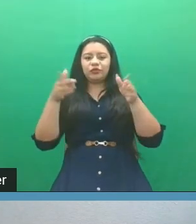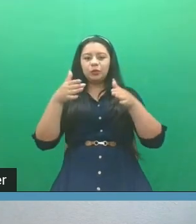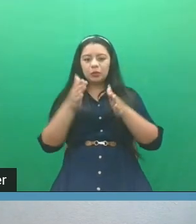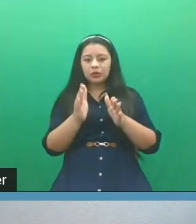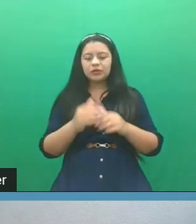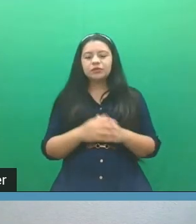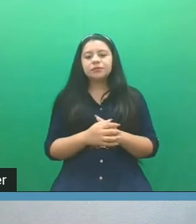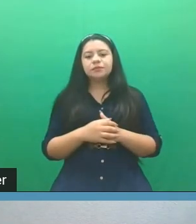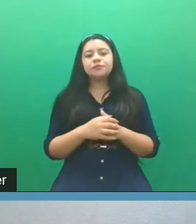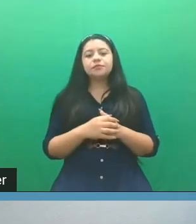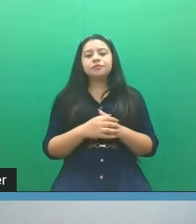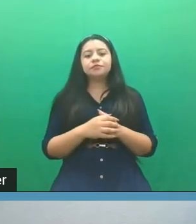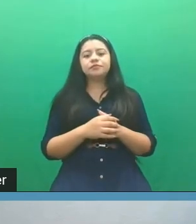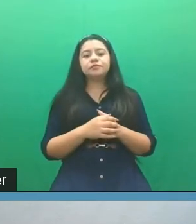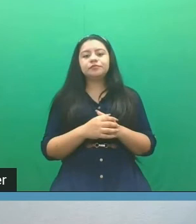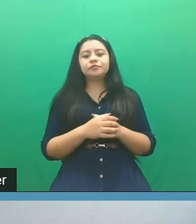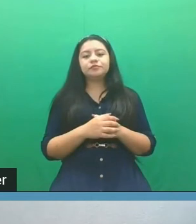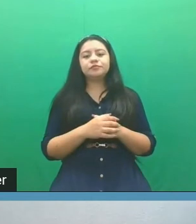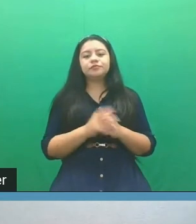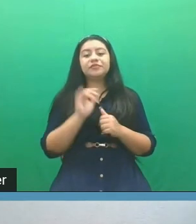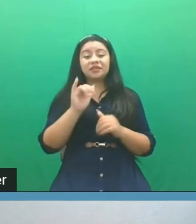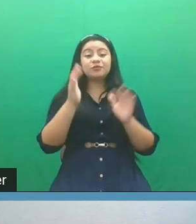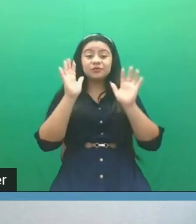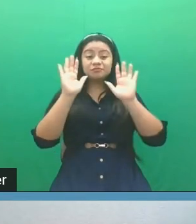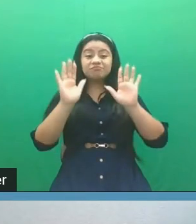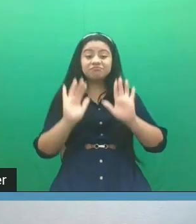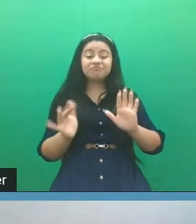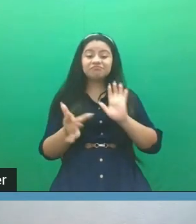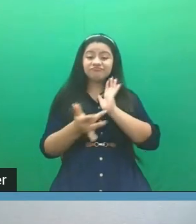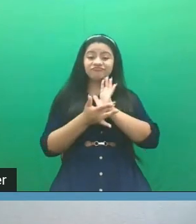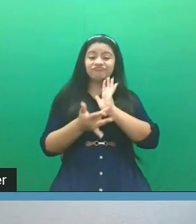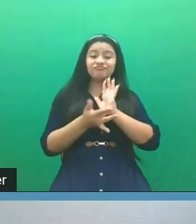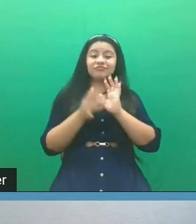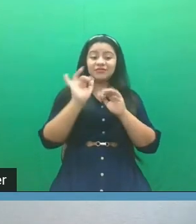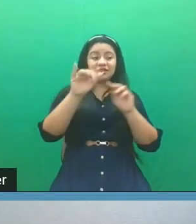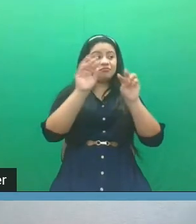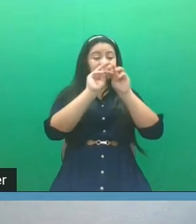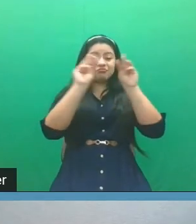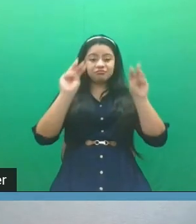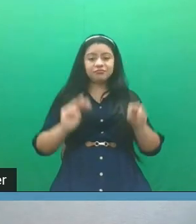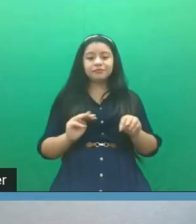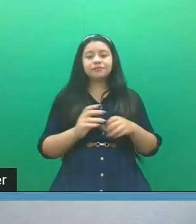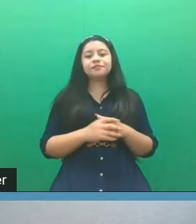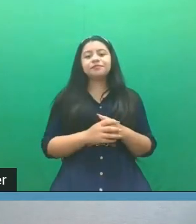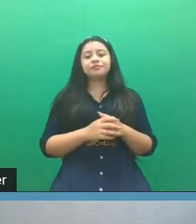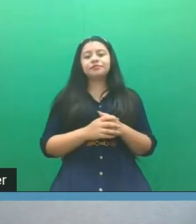so that was you know the greatest piece of technology at that museum. It was completely not